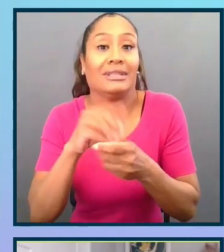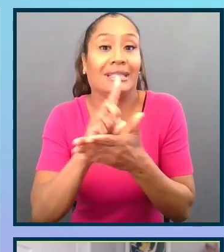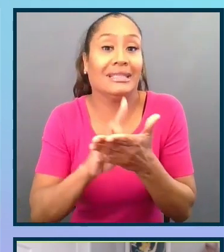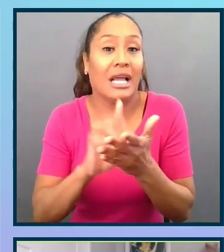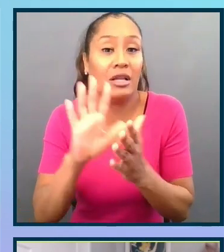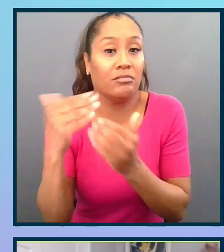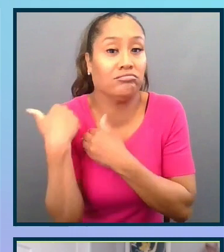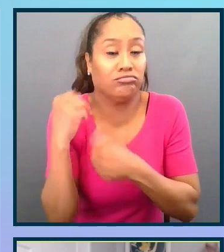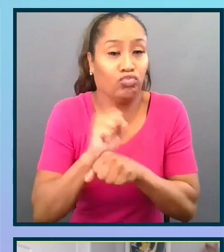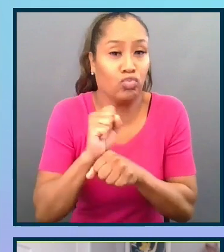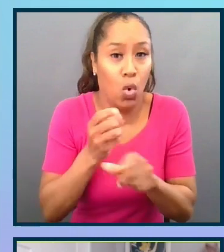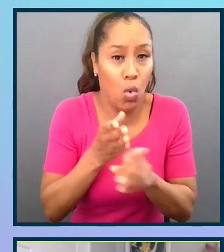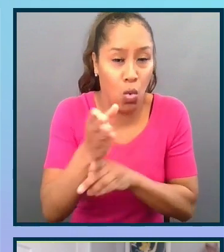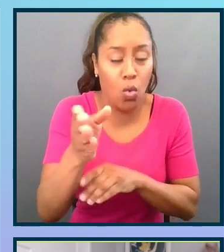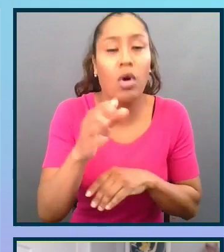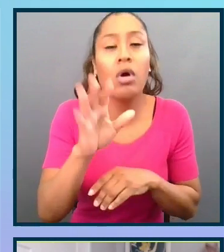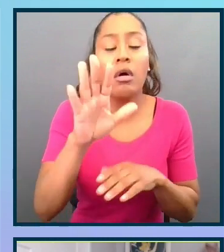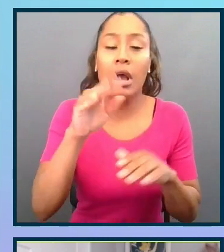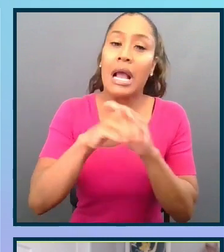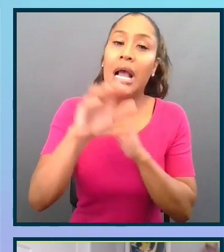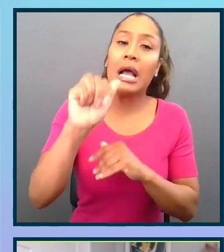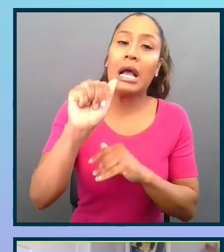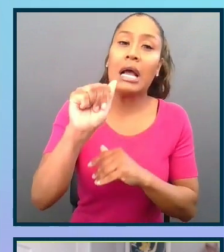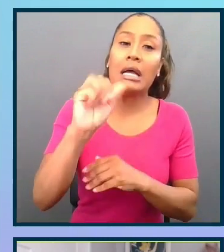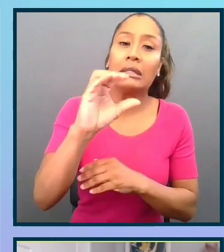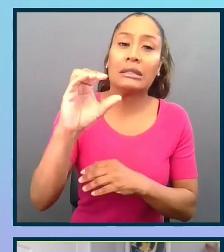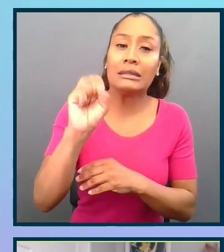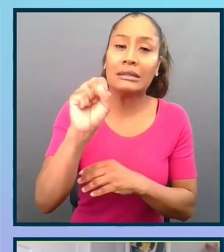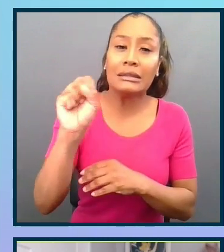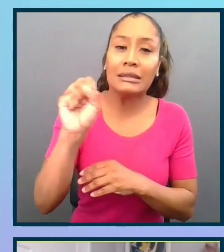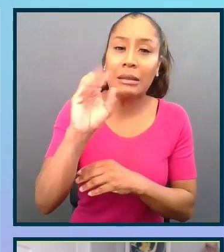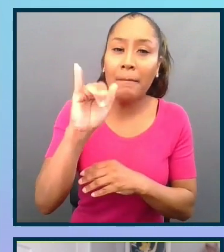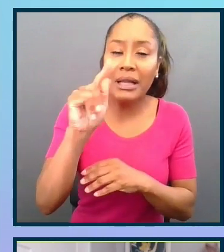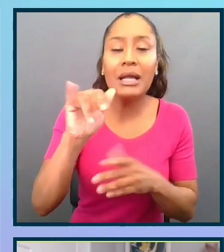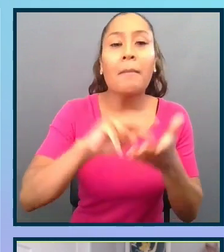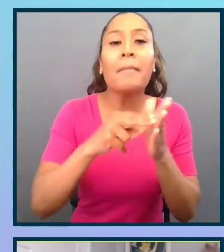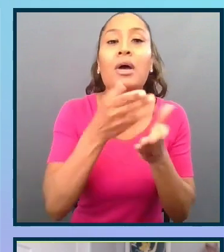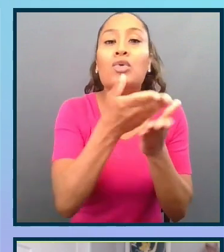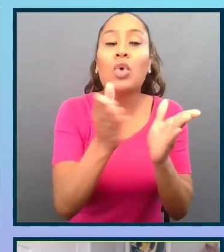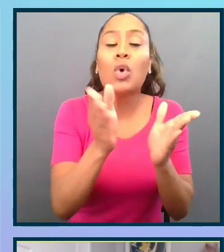Accessibility means designing for users with disabilities and with users who have disabilities.